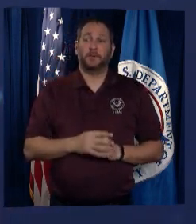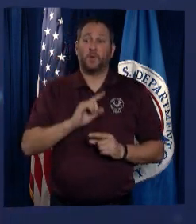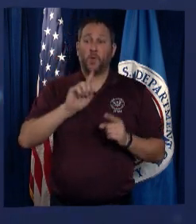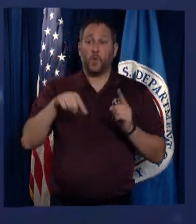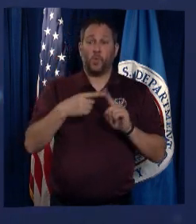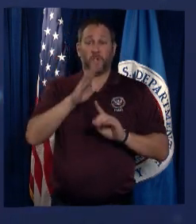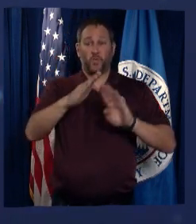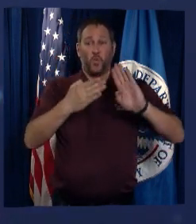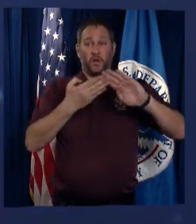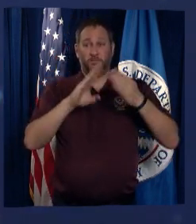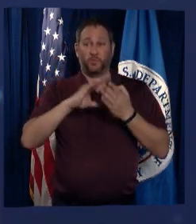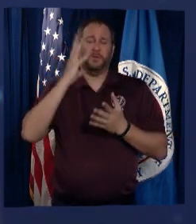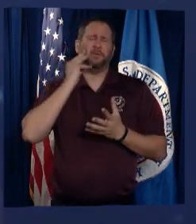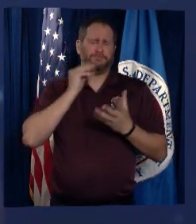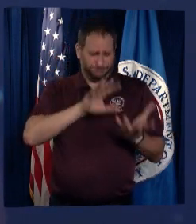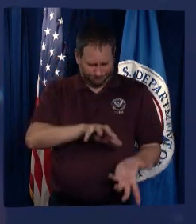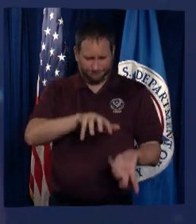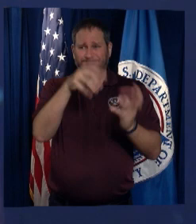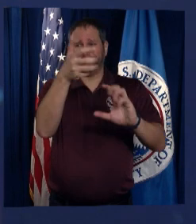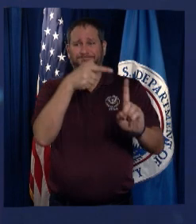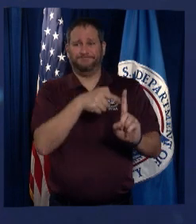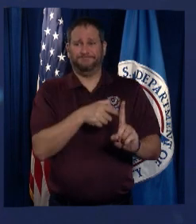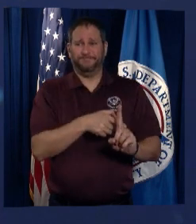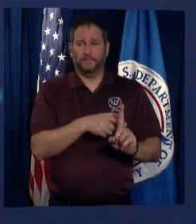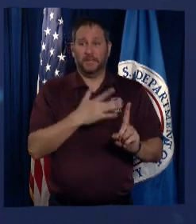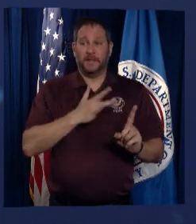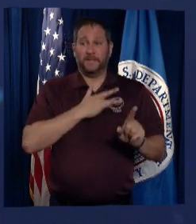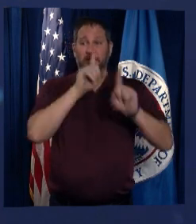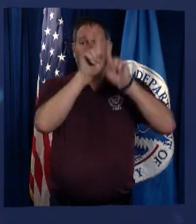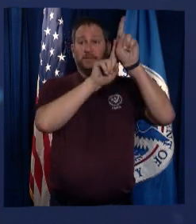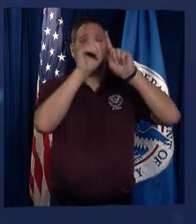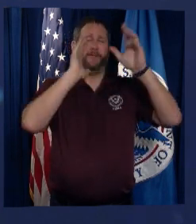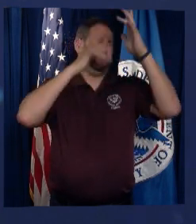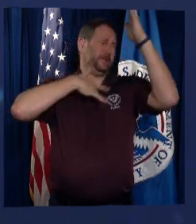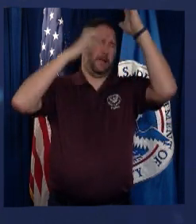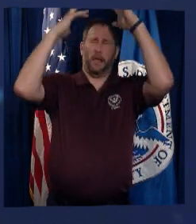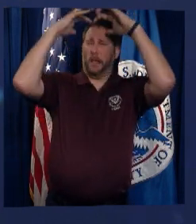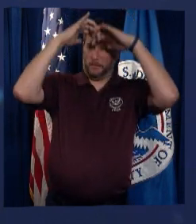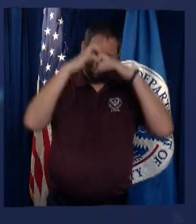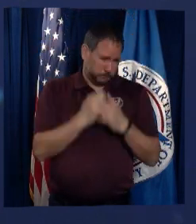responsibility to hold up the heavens. Instead, if you will let them, the